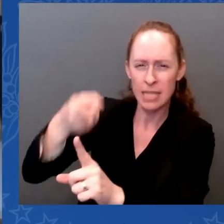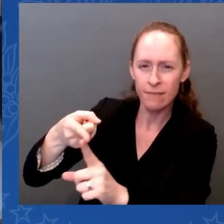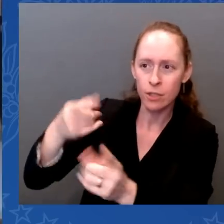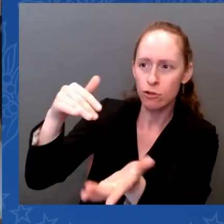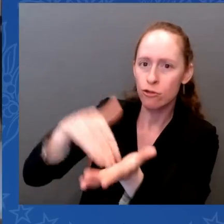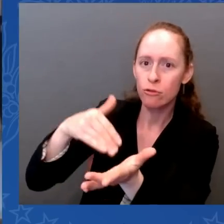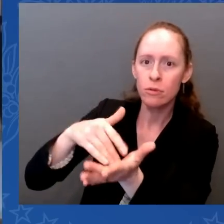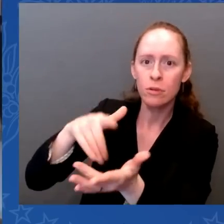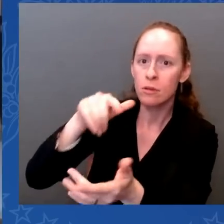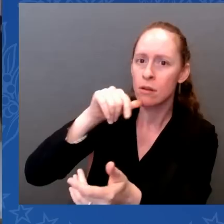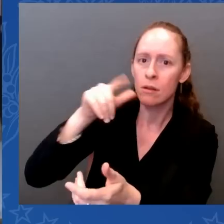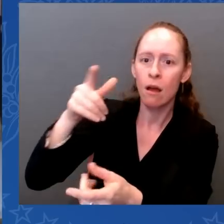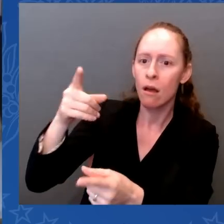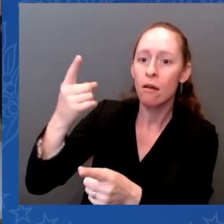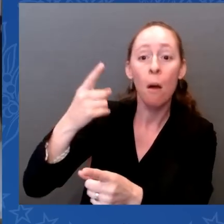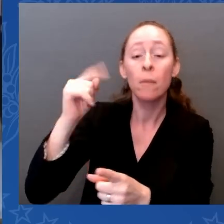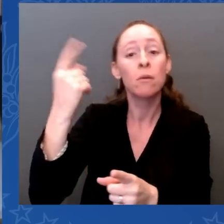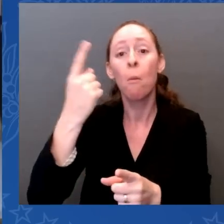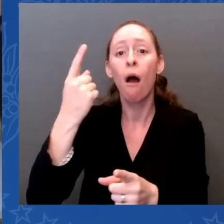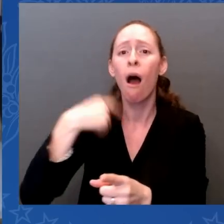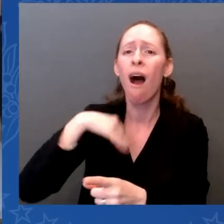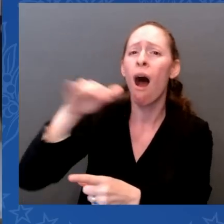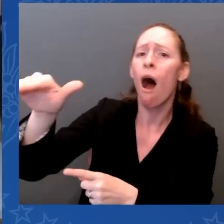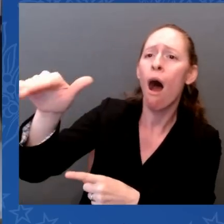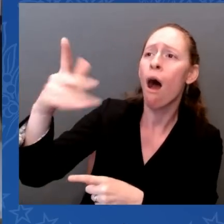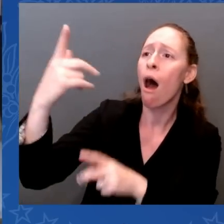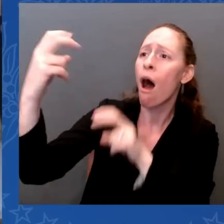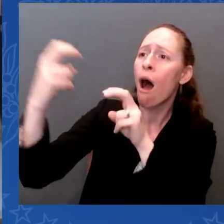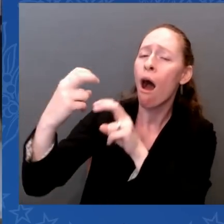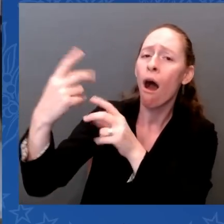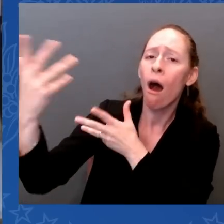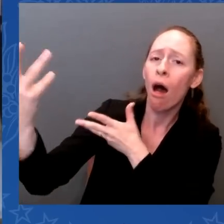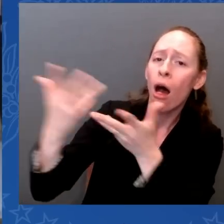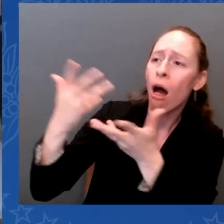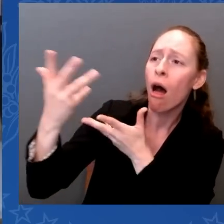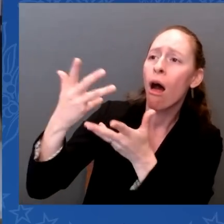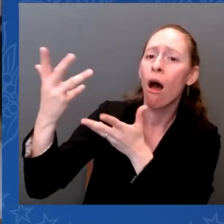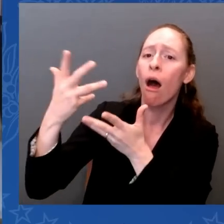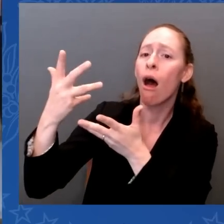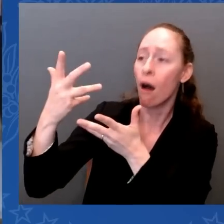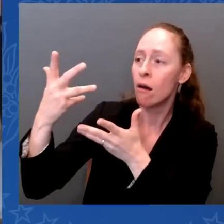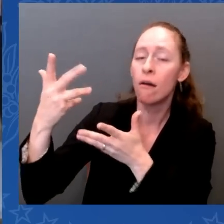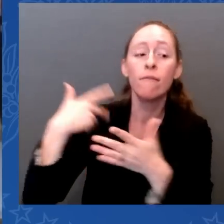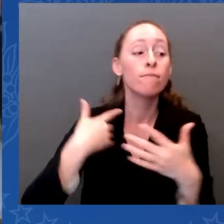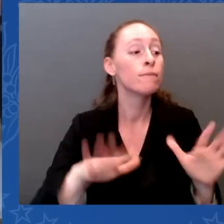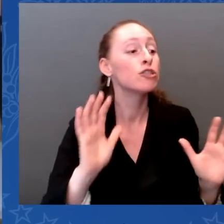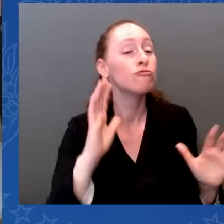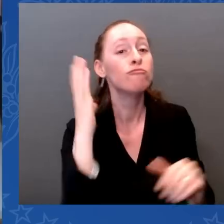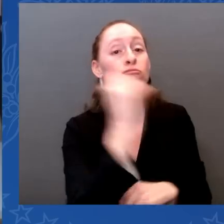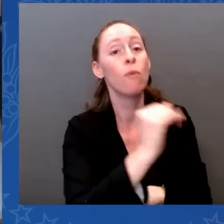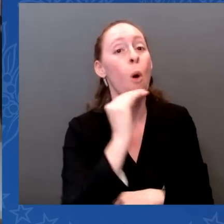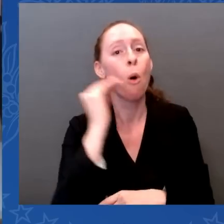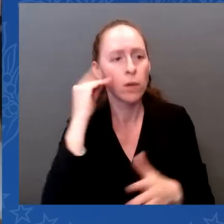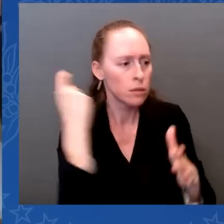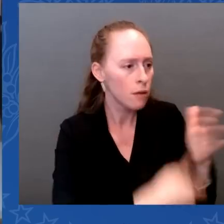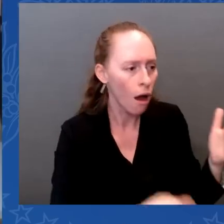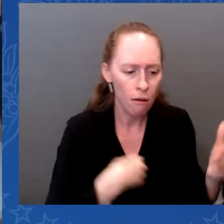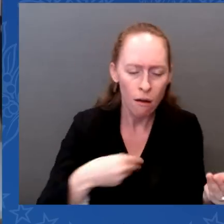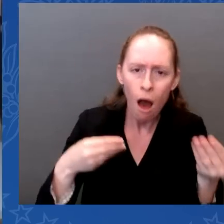and you got an extra bill for thousands of dollars, they can't do that anymore. They can't do that anymore. Millions of hardworking Americans will no longer